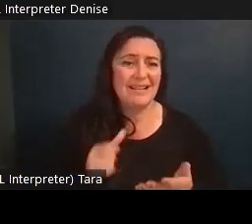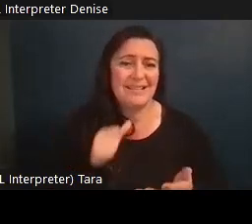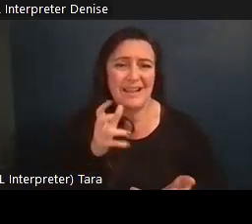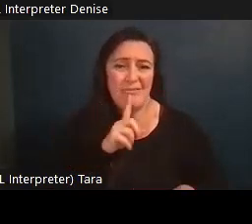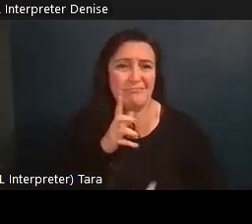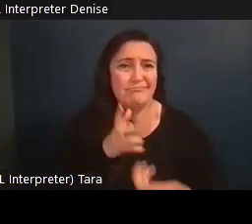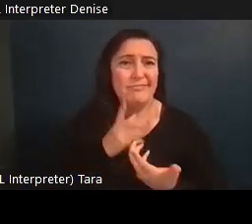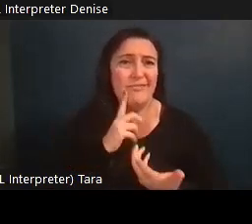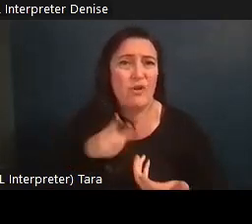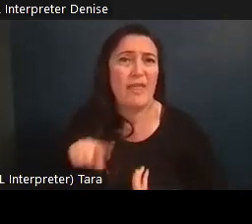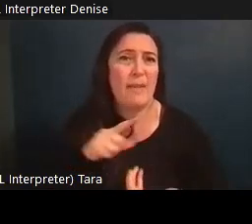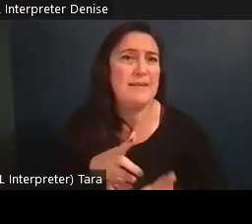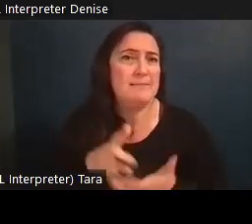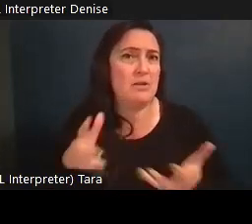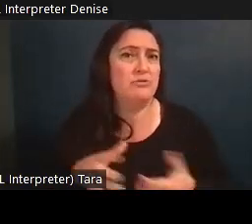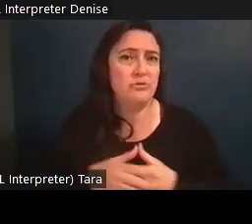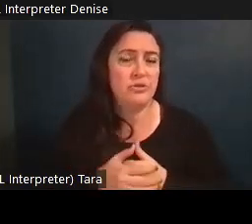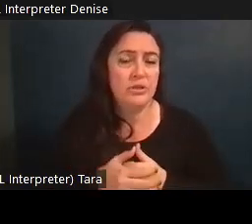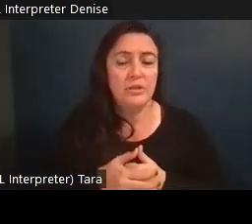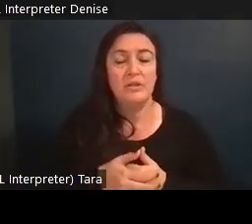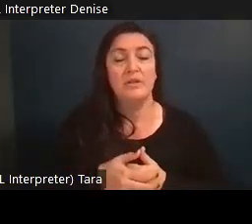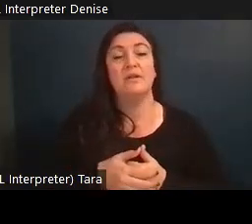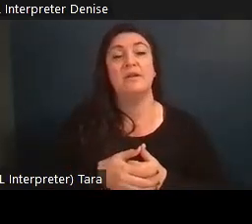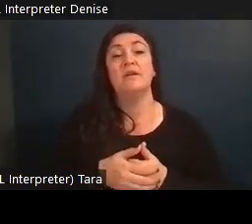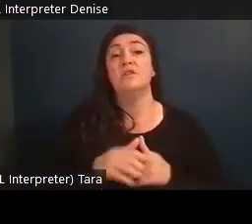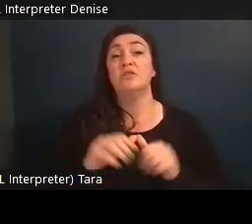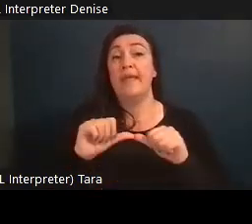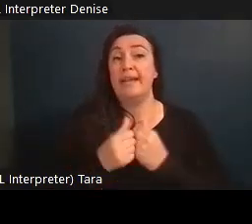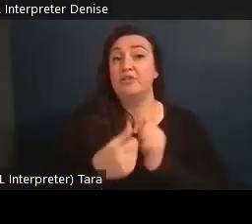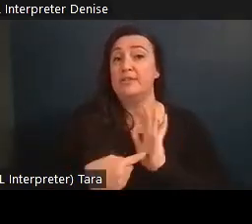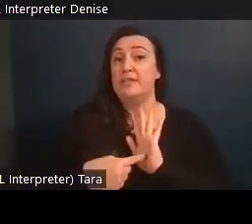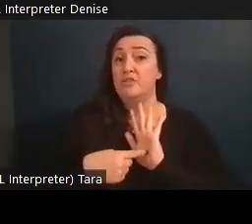the past. So the agency demonstrated, you know, an ability to adapt to